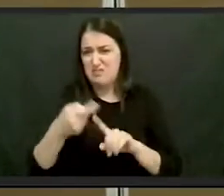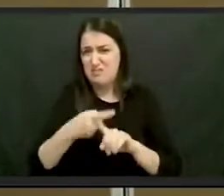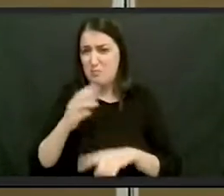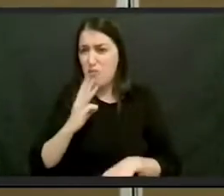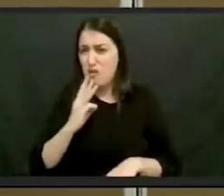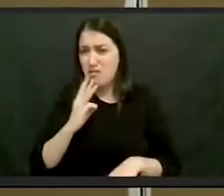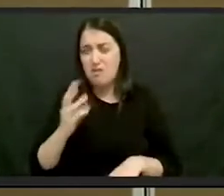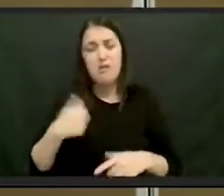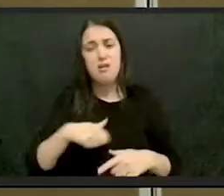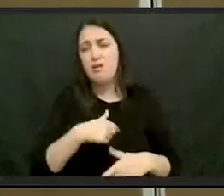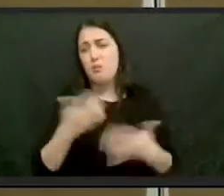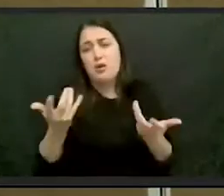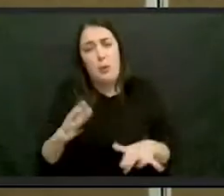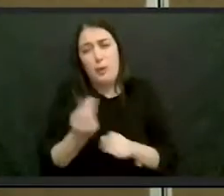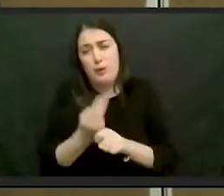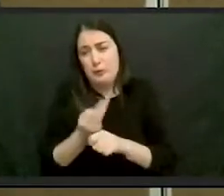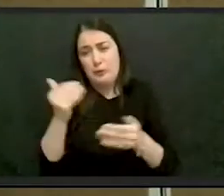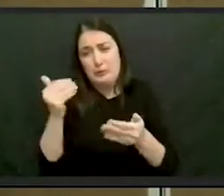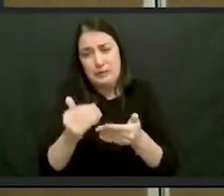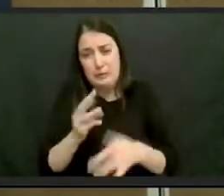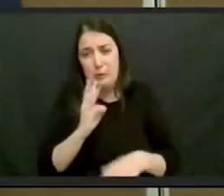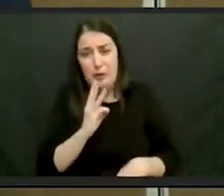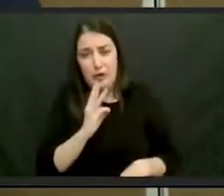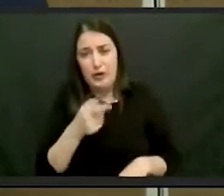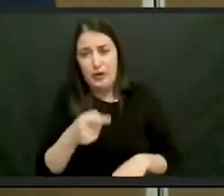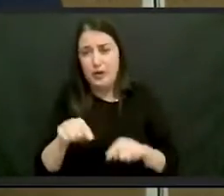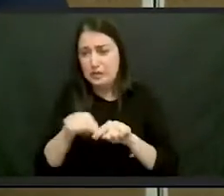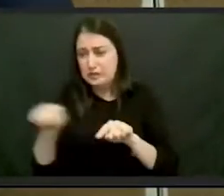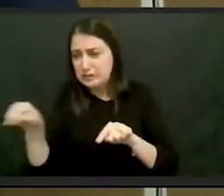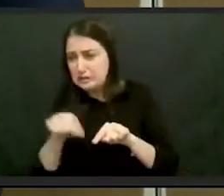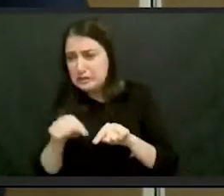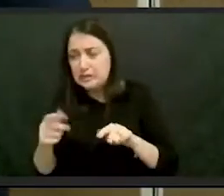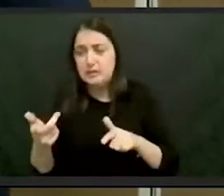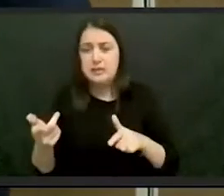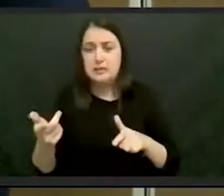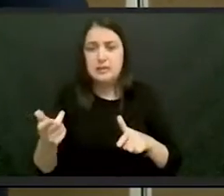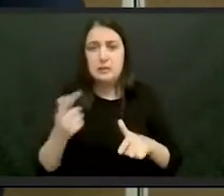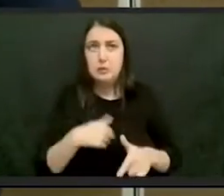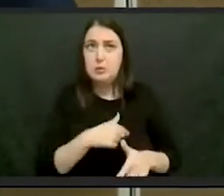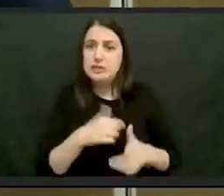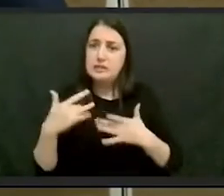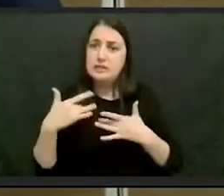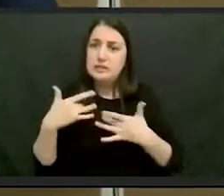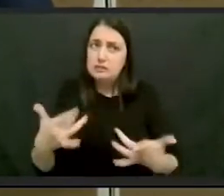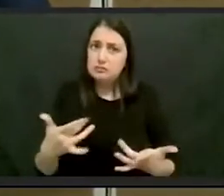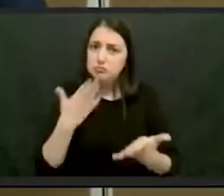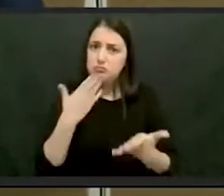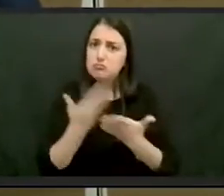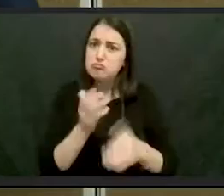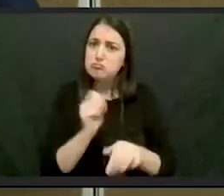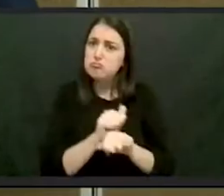of the questions what goes on. We usually do a pretty good job of tracking all retardant and where it goes. We do try to